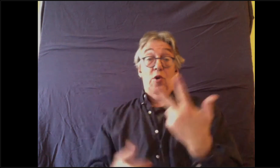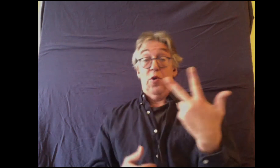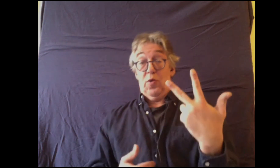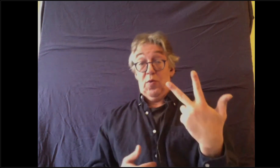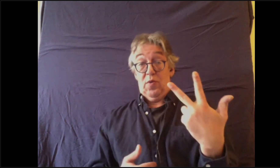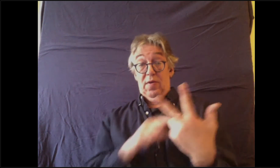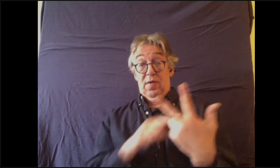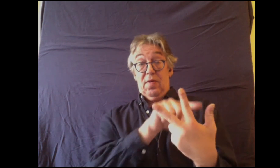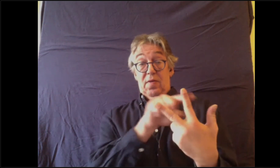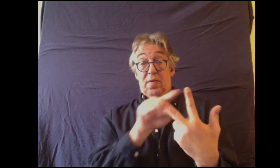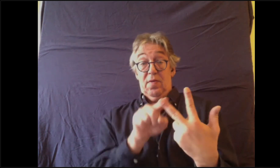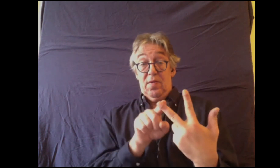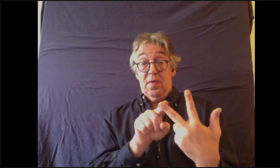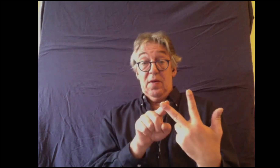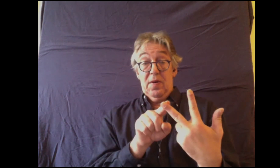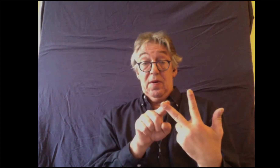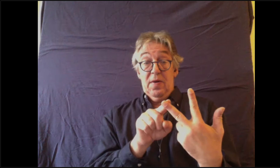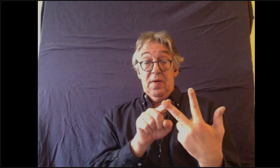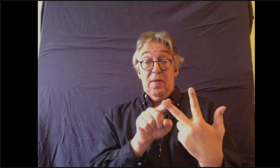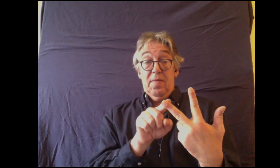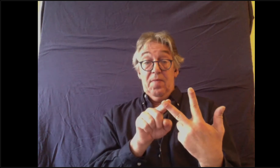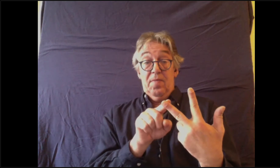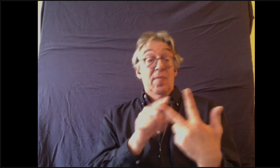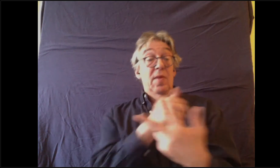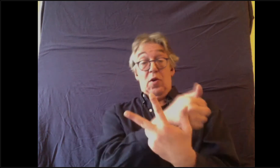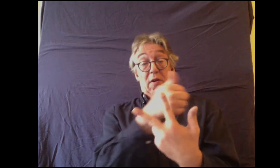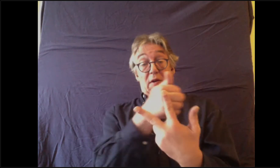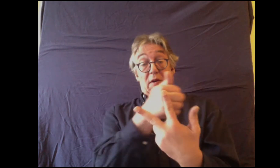And each speaker will be talking about eight to ten minutes.